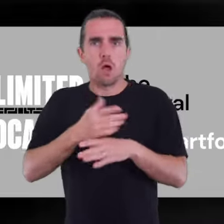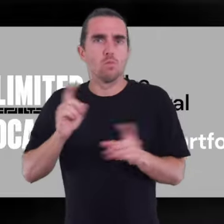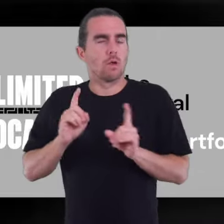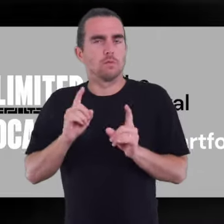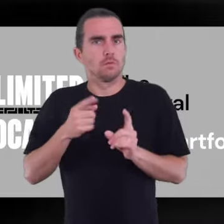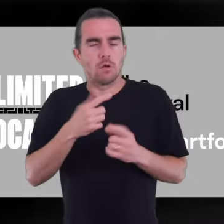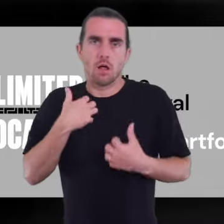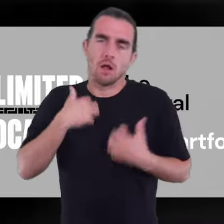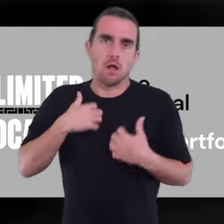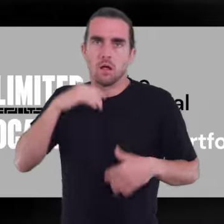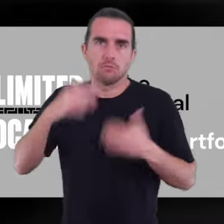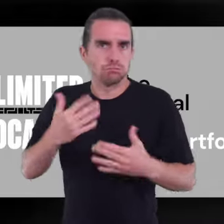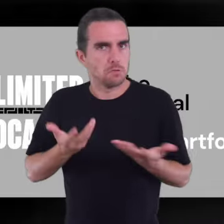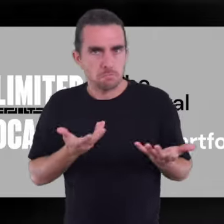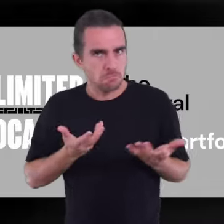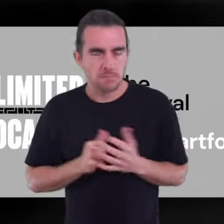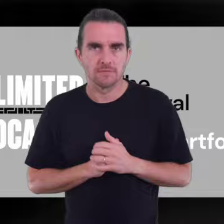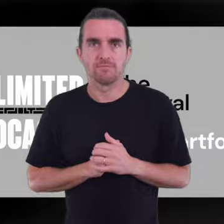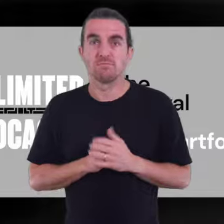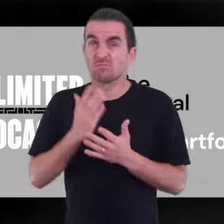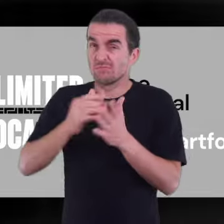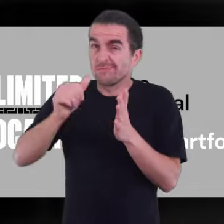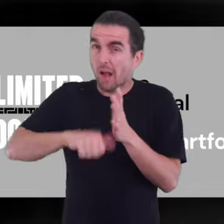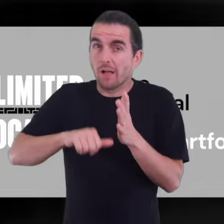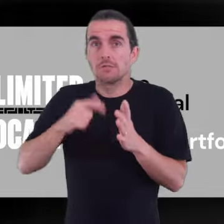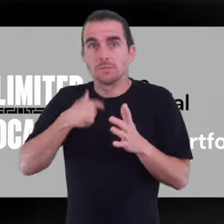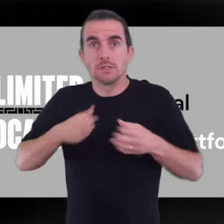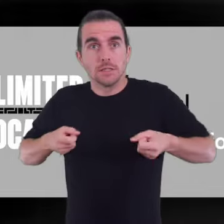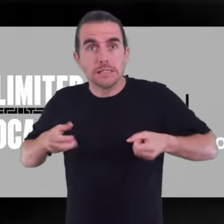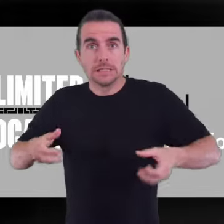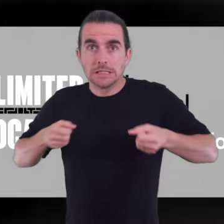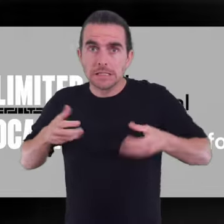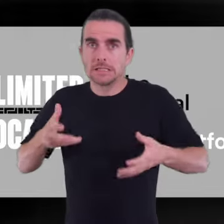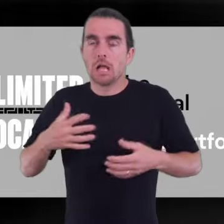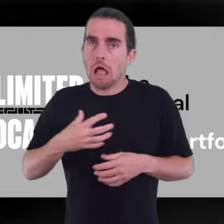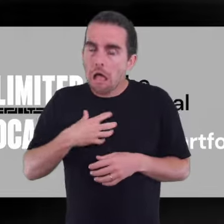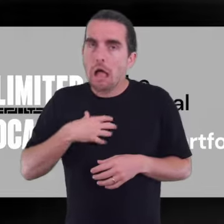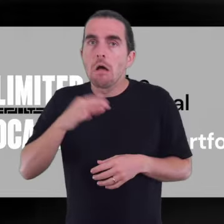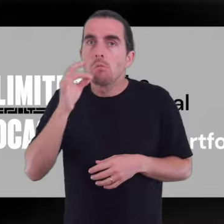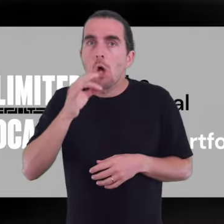and what inspired you to want to make it? [Joseph] So, it started with water trails